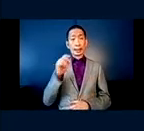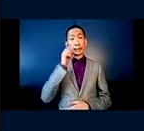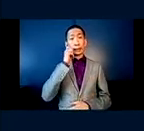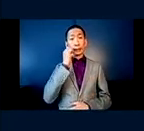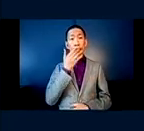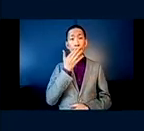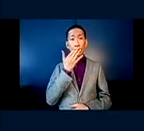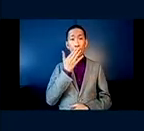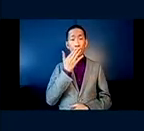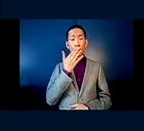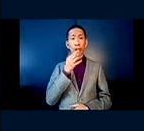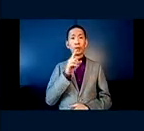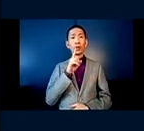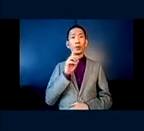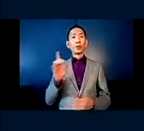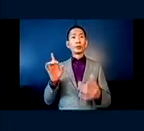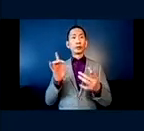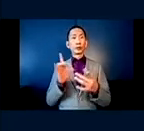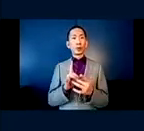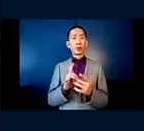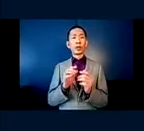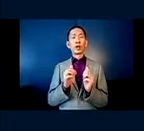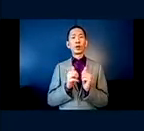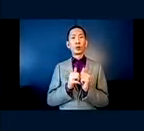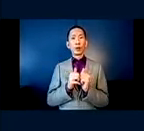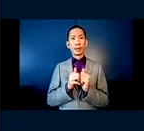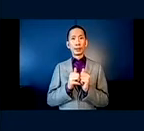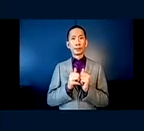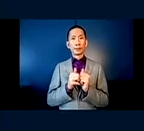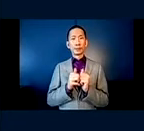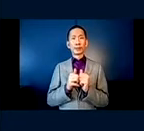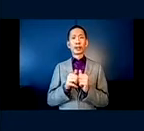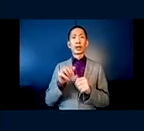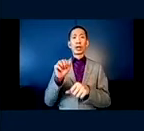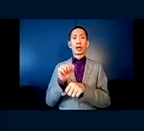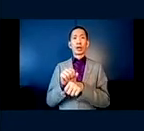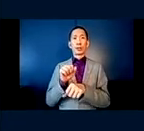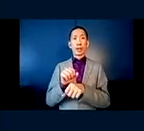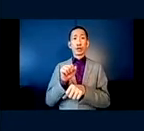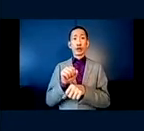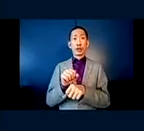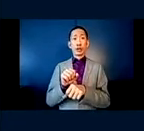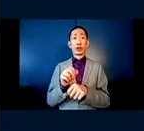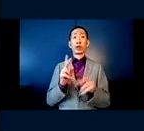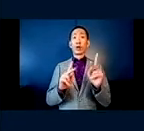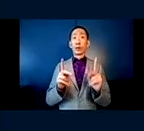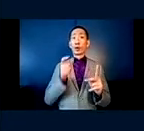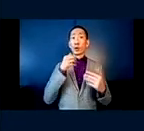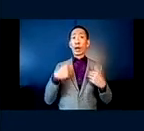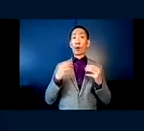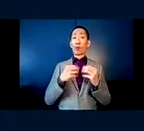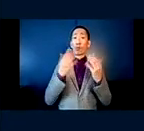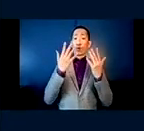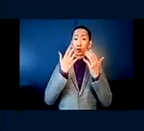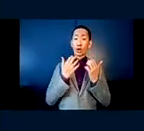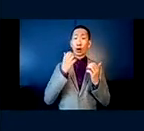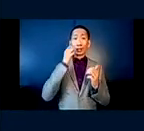YOU'LL NOTICE IN CINCINNATI, OHIO, SKIN COLOR WAS CORRELATED WITH OCCUPATION SO THOSE THAT